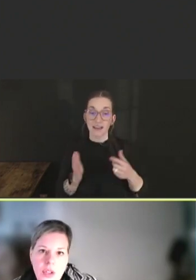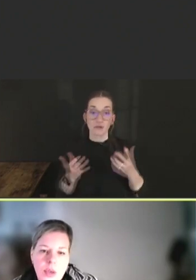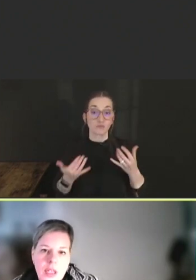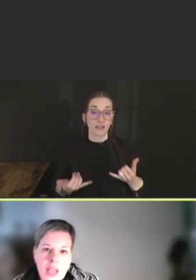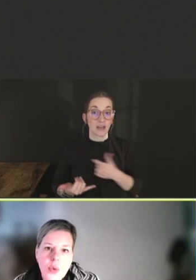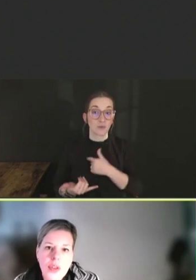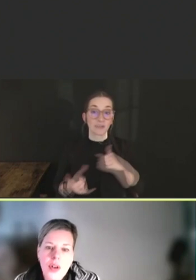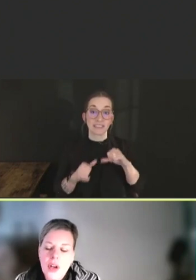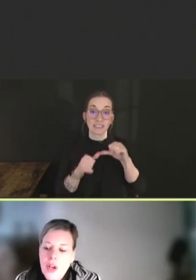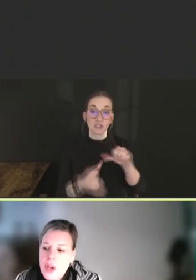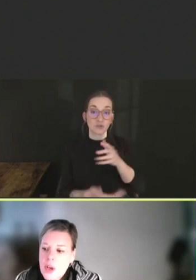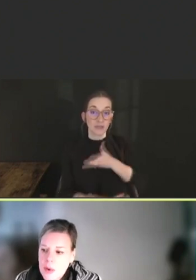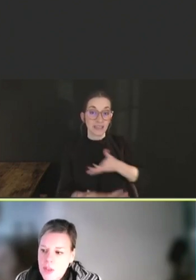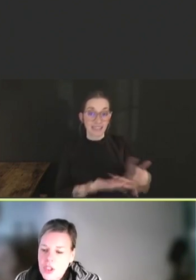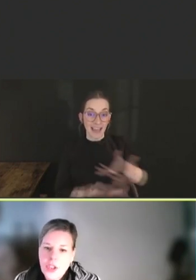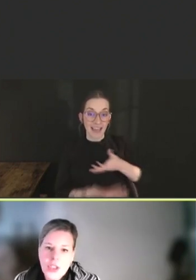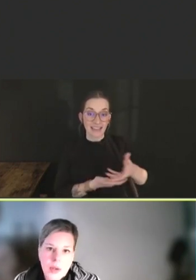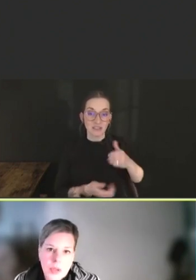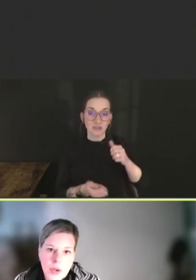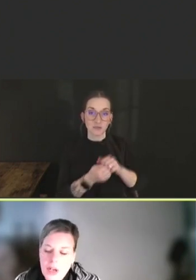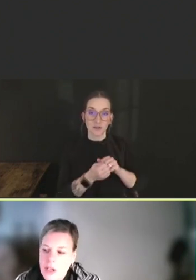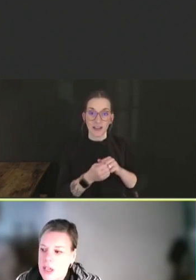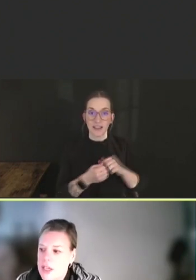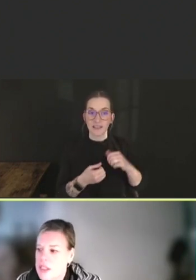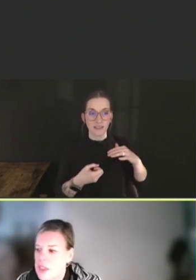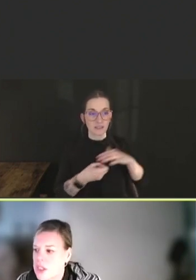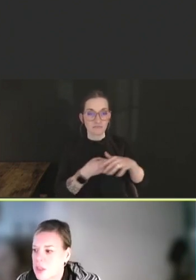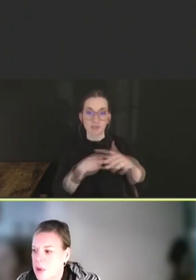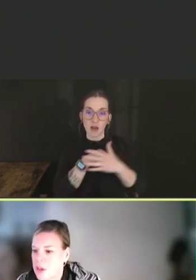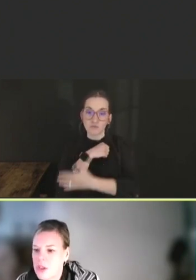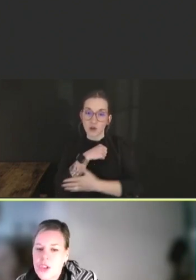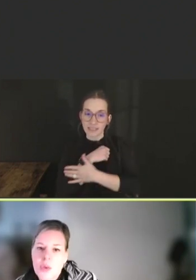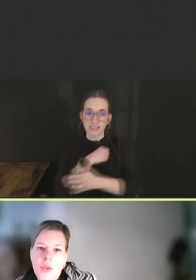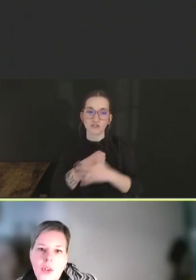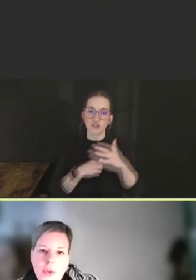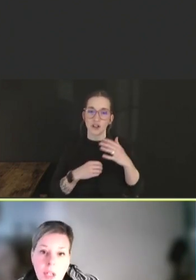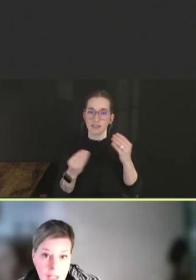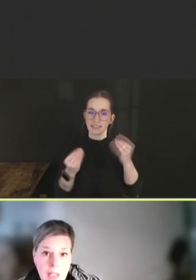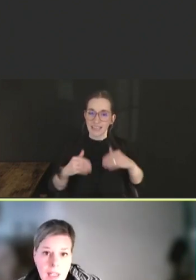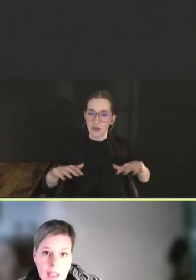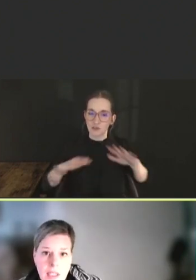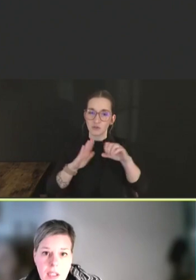to engage with our provincial, territorial, and indigenous partners to review the lessons